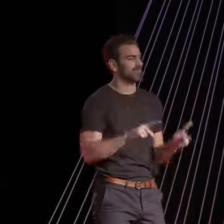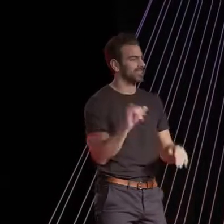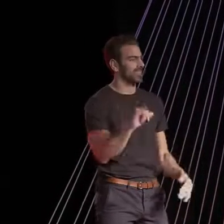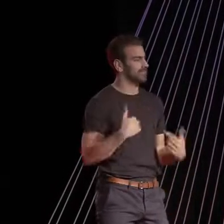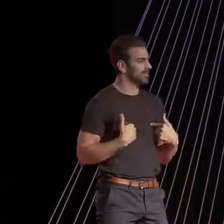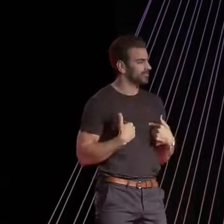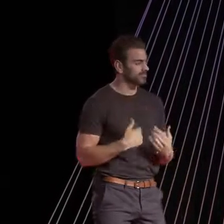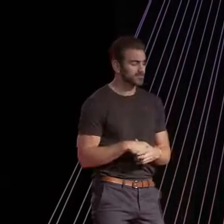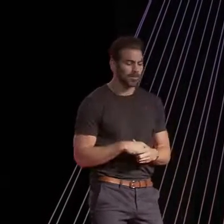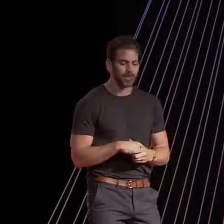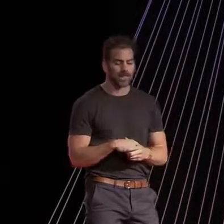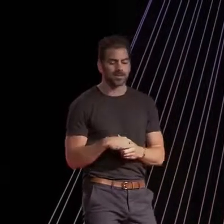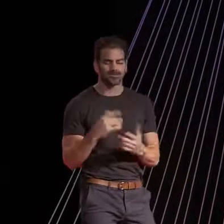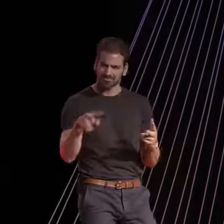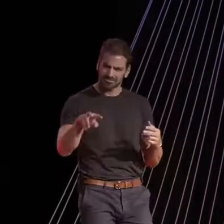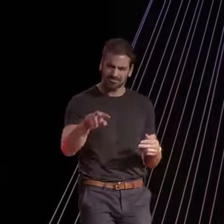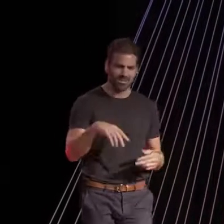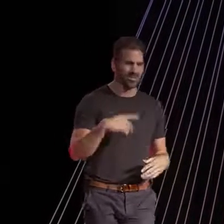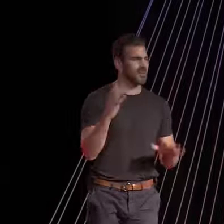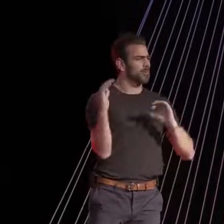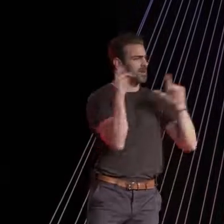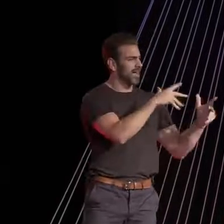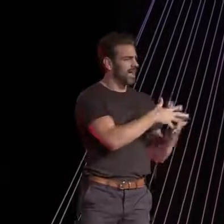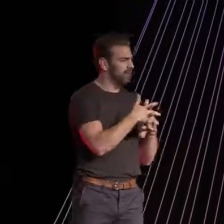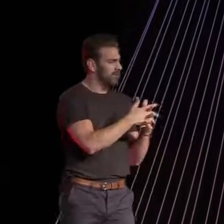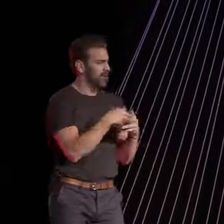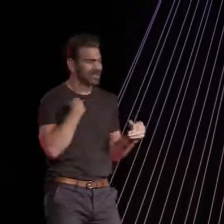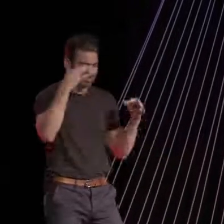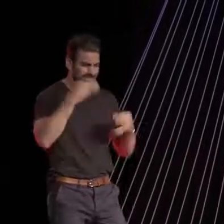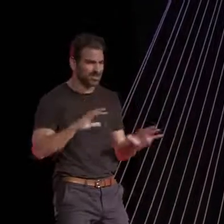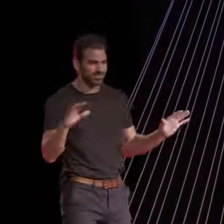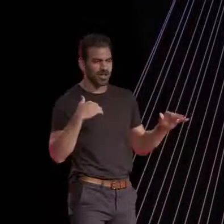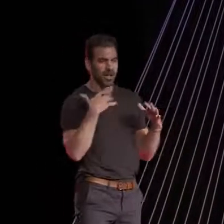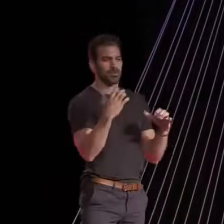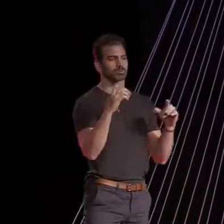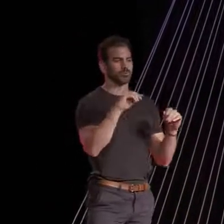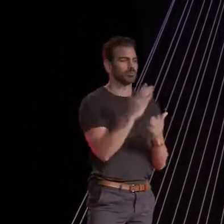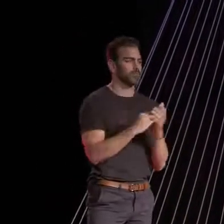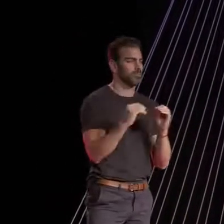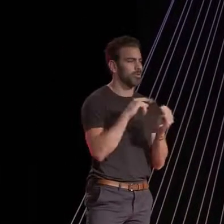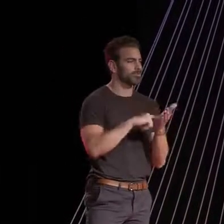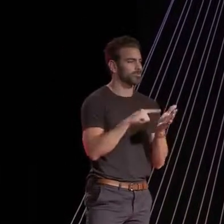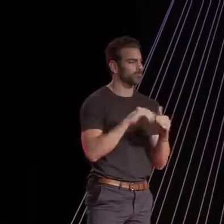somehow more fortunate growing up i thought every deaf person in the world was like me and had the same opportunities that i did